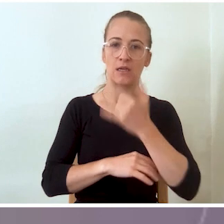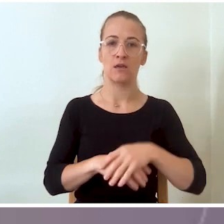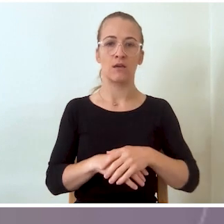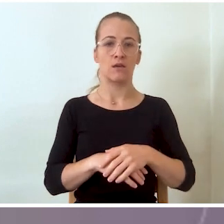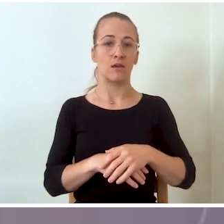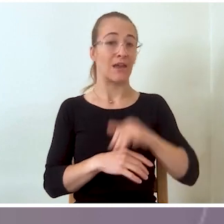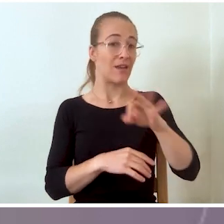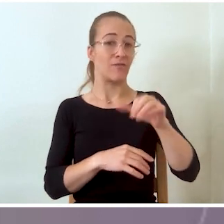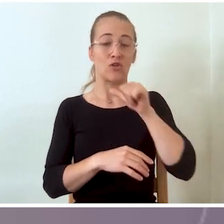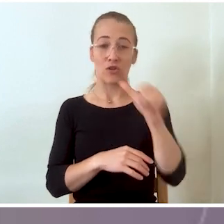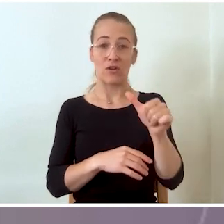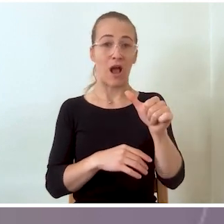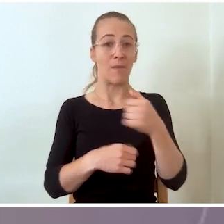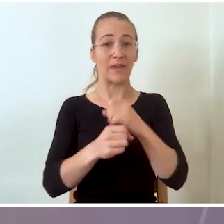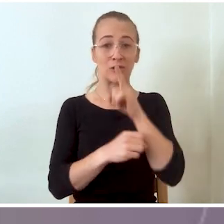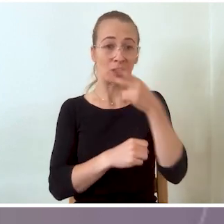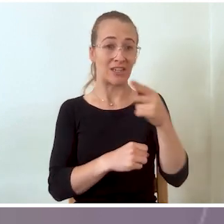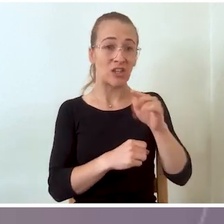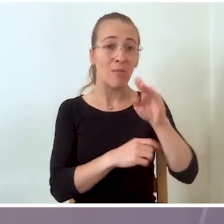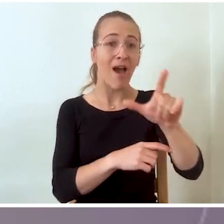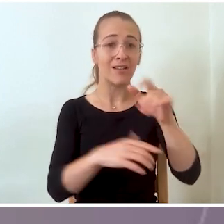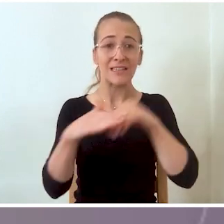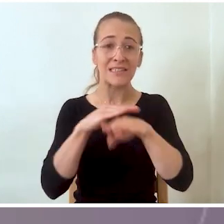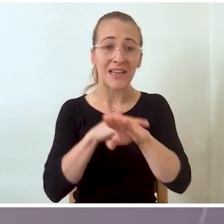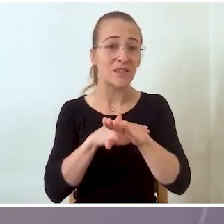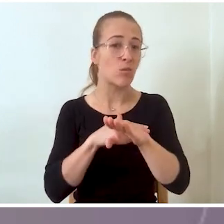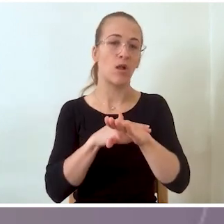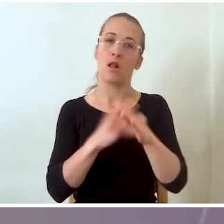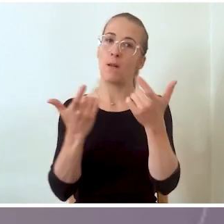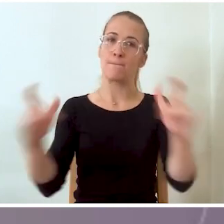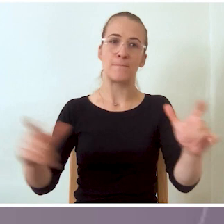you're making a massive mistake. You put yourself at litigation harm.